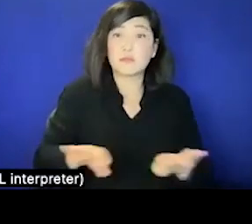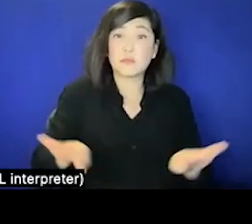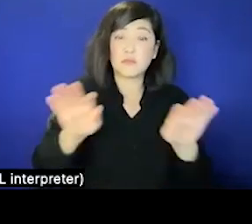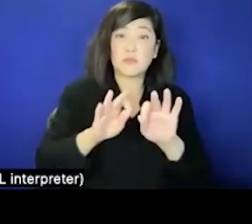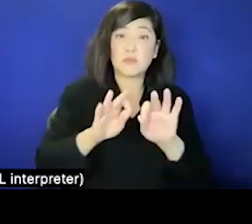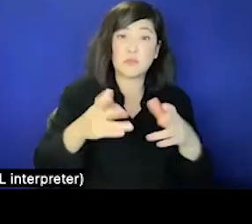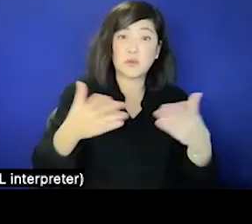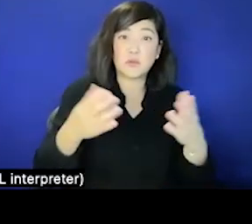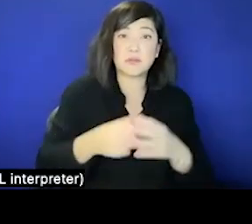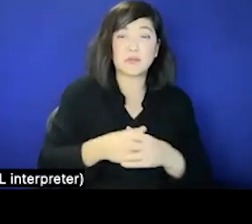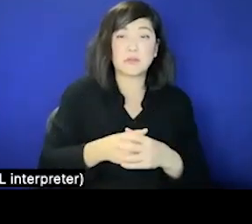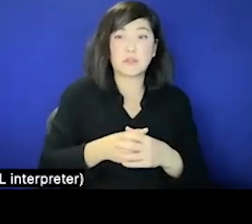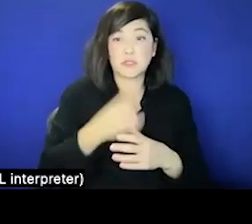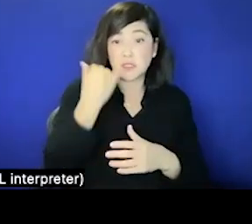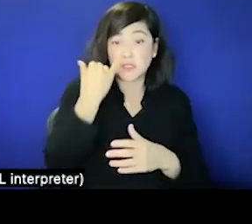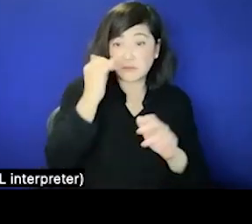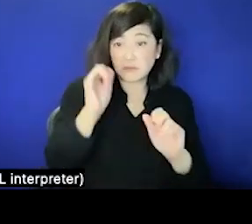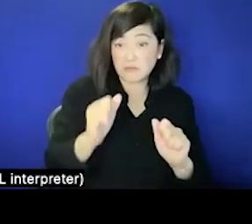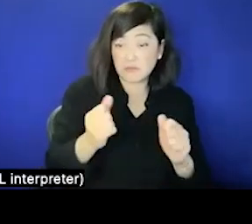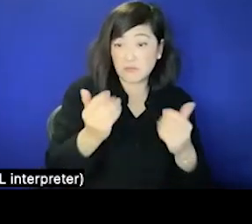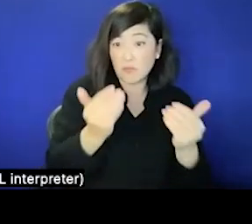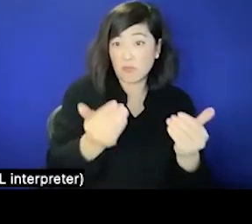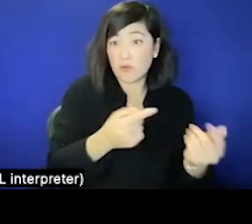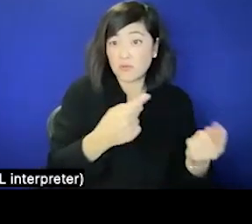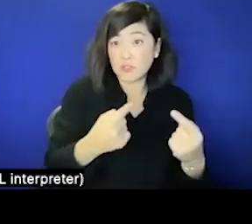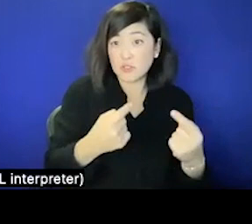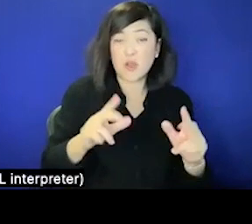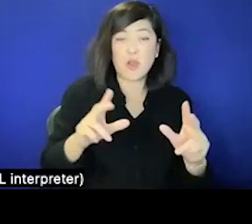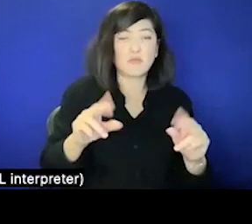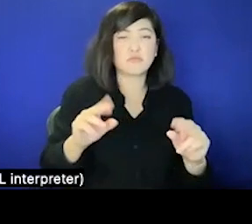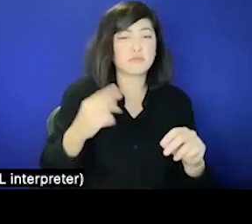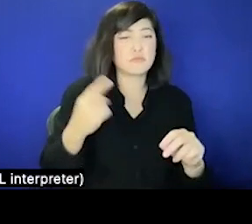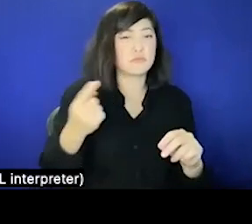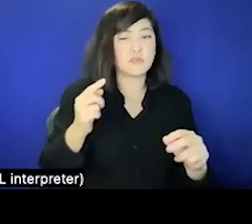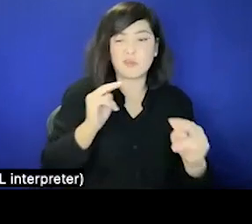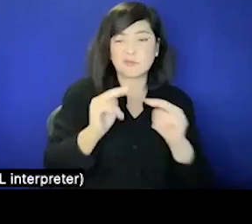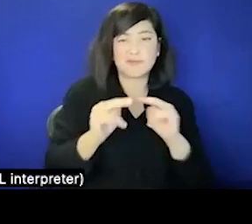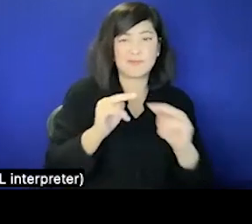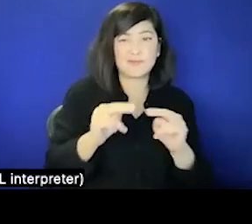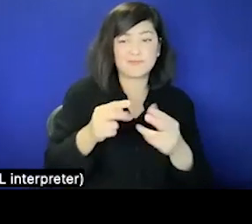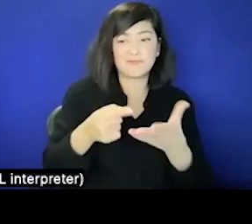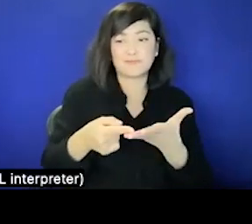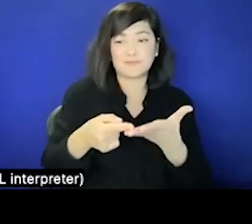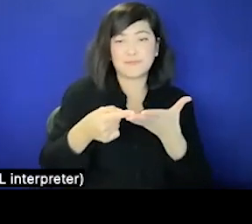or not you can do returns. That's always a negotiated agreement between two trading partners,